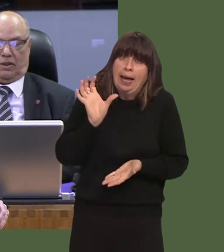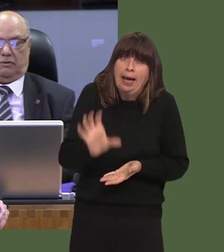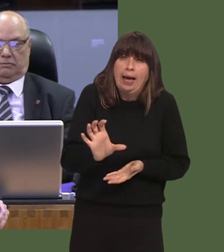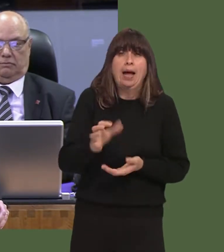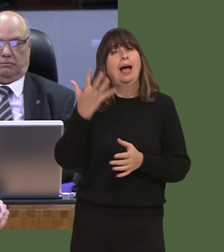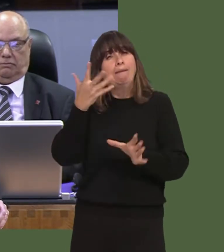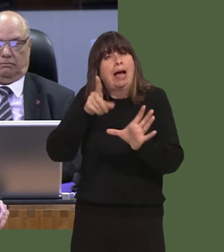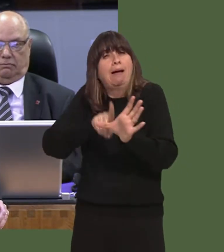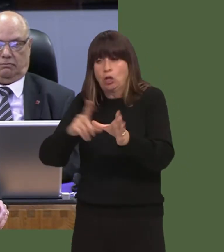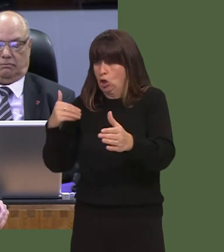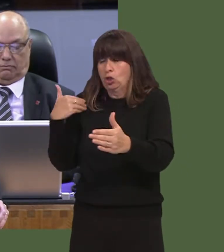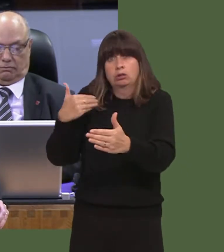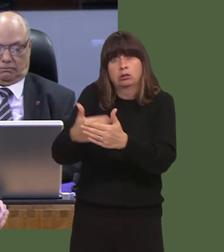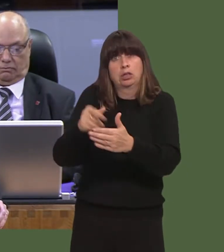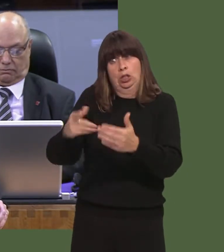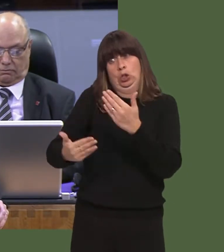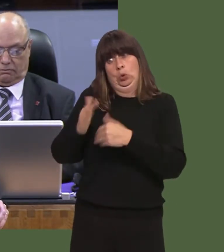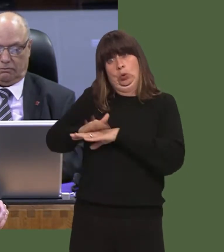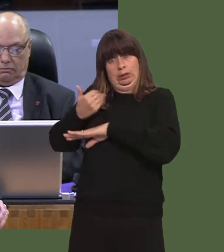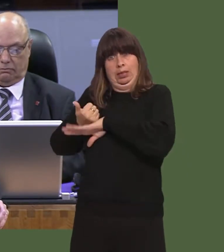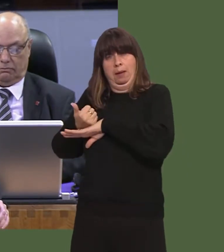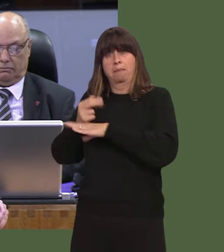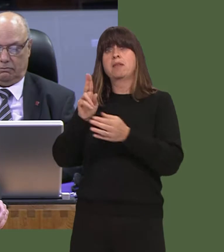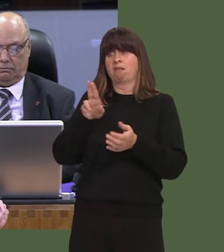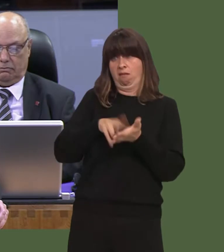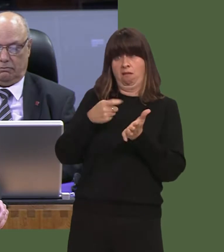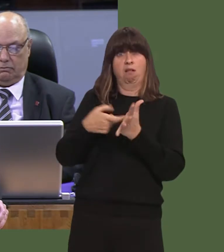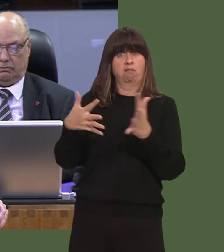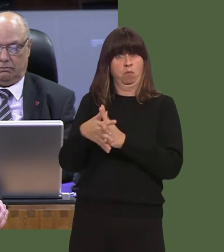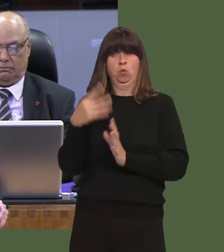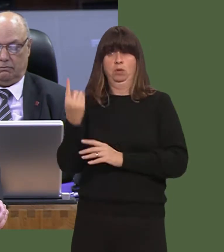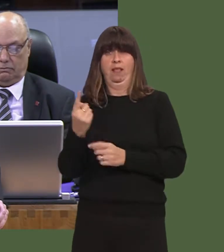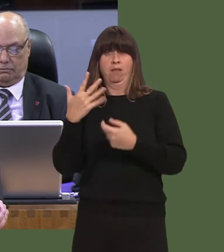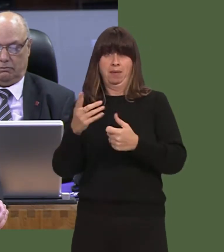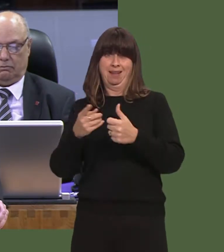In just five years since its establishment, NRW have had their annual accounts qualified